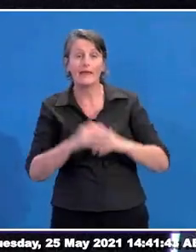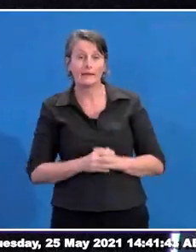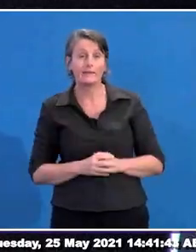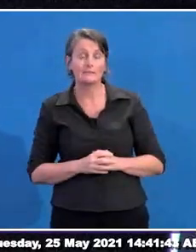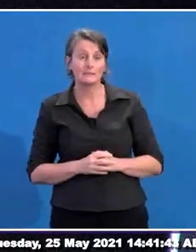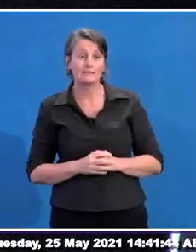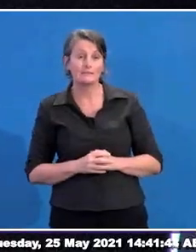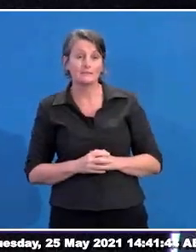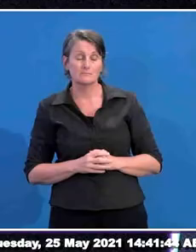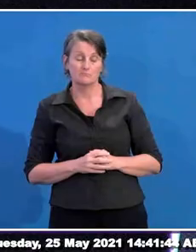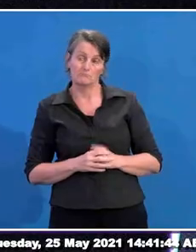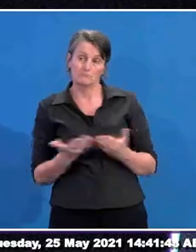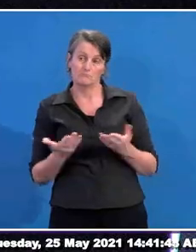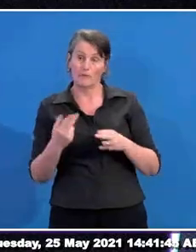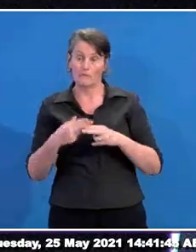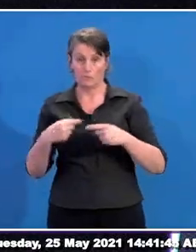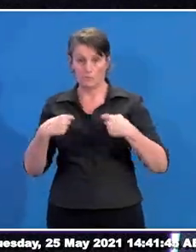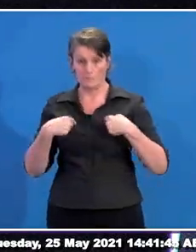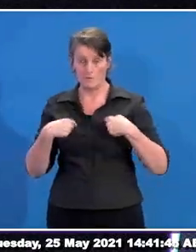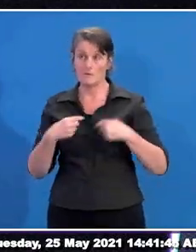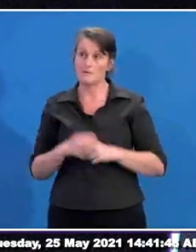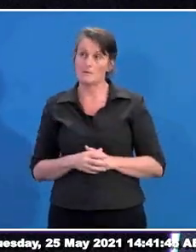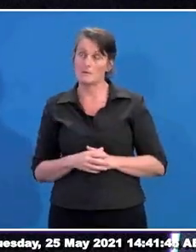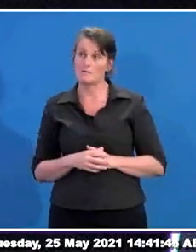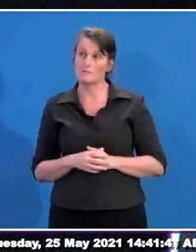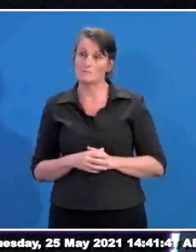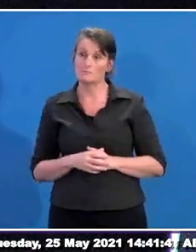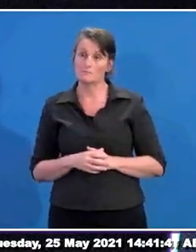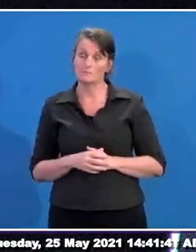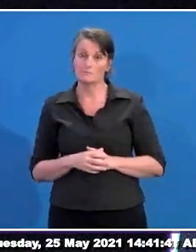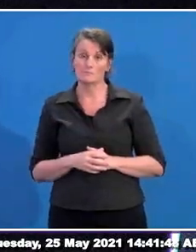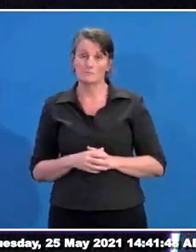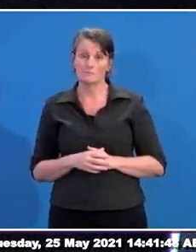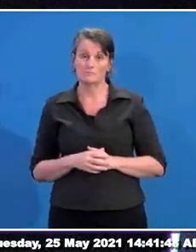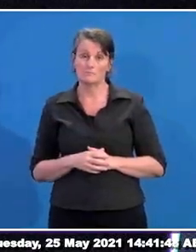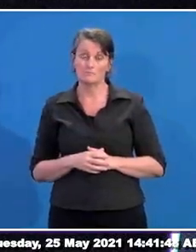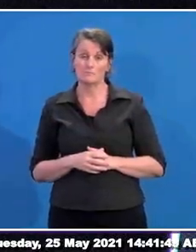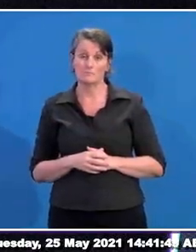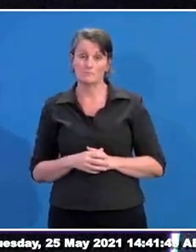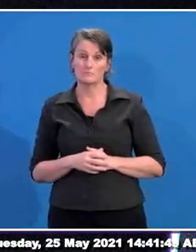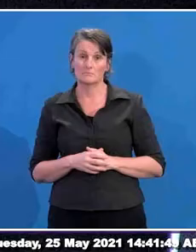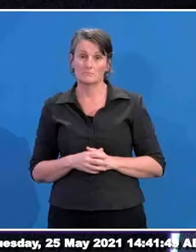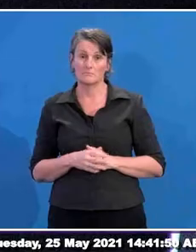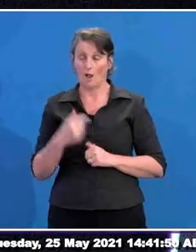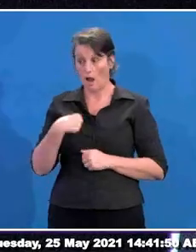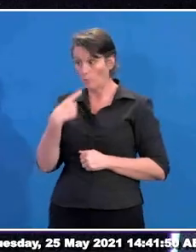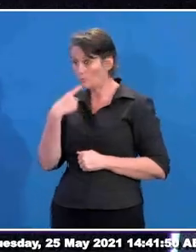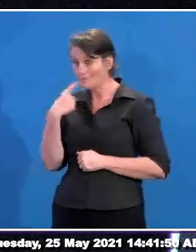For me, I think it's --- I provide them with the allegations, I provide them with